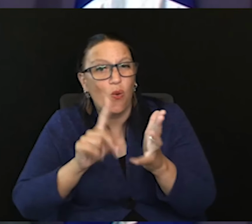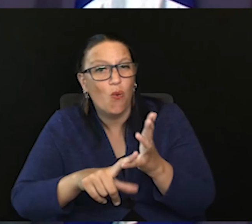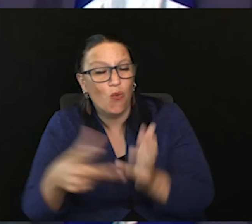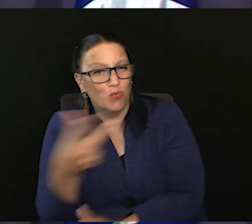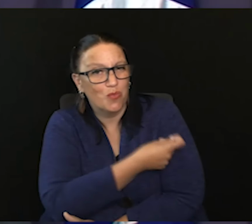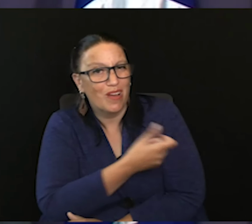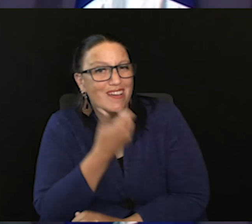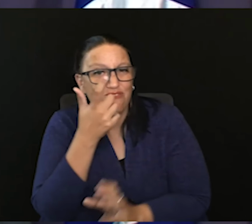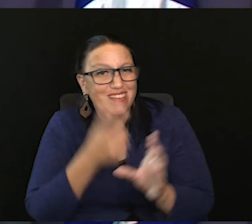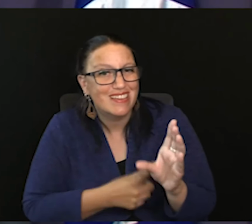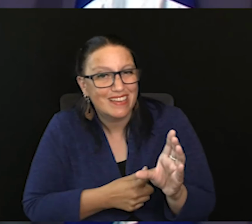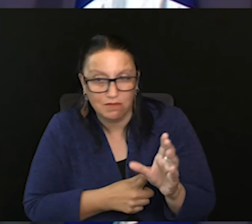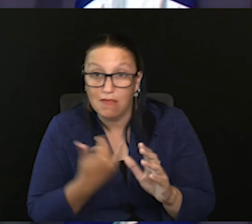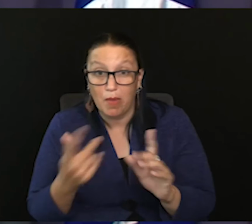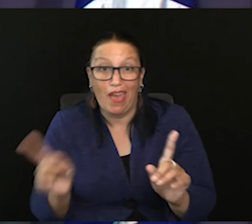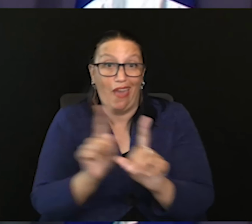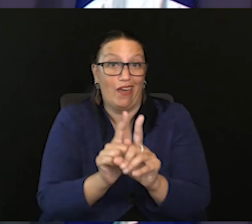as we have, for example, with our flu shots every autumn.